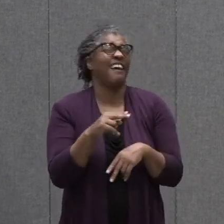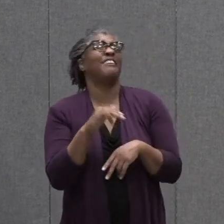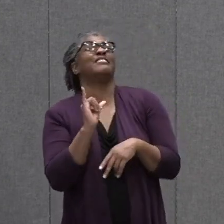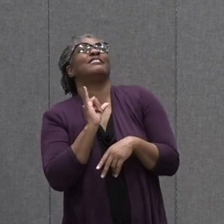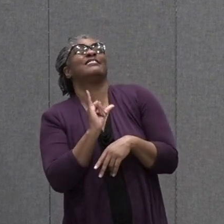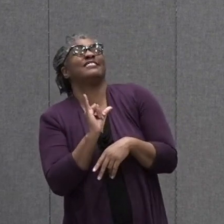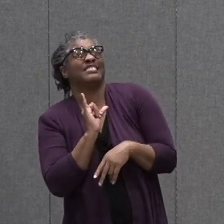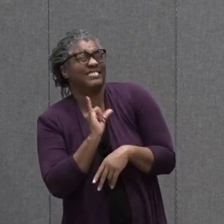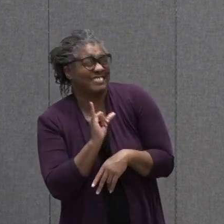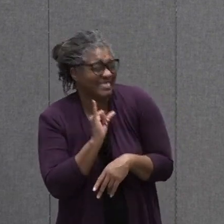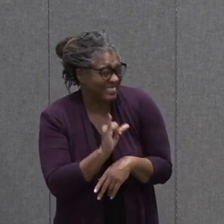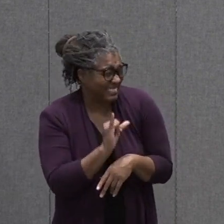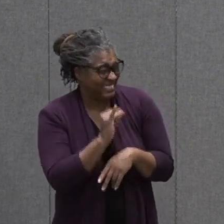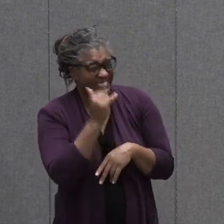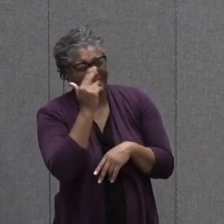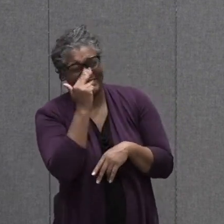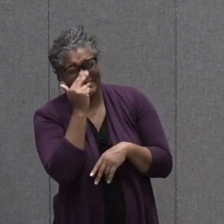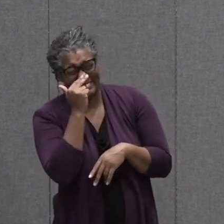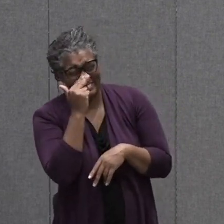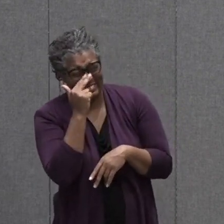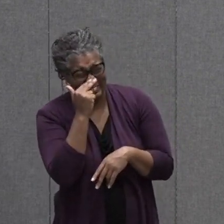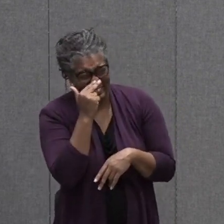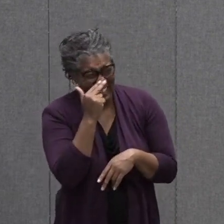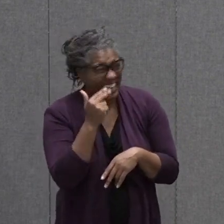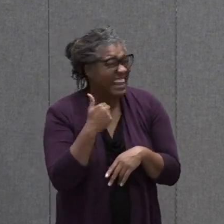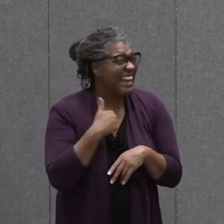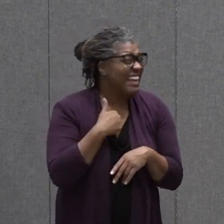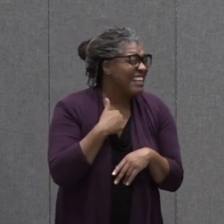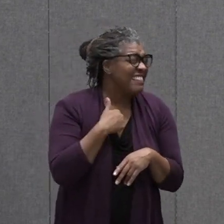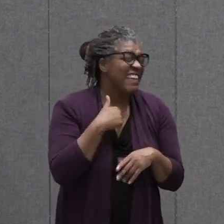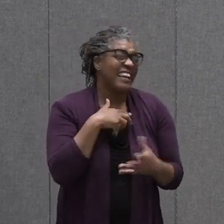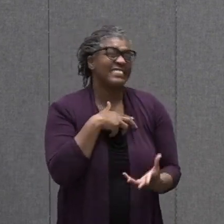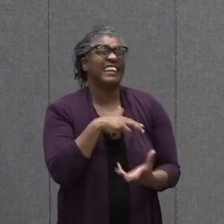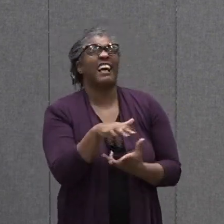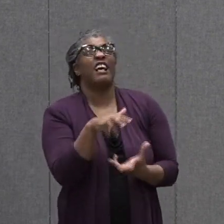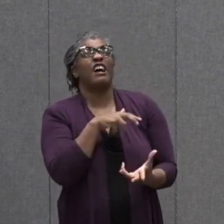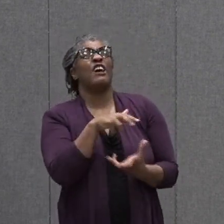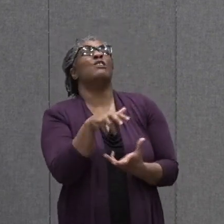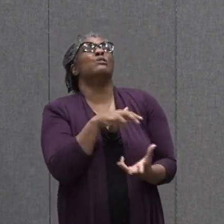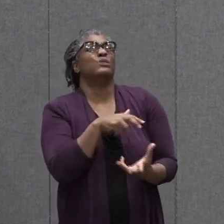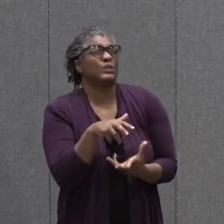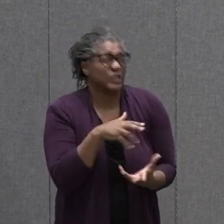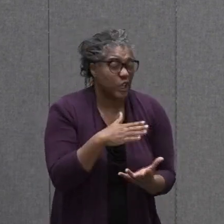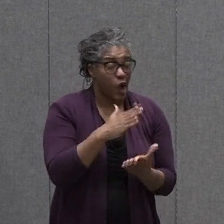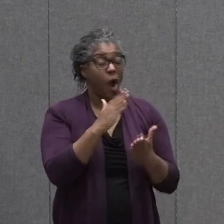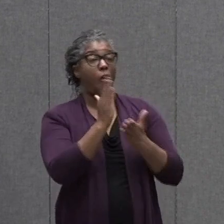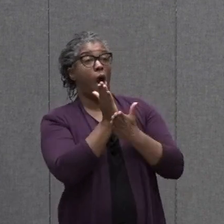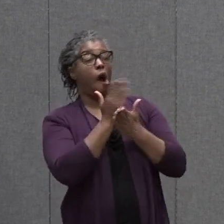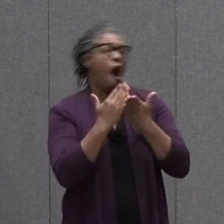You're cracking me up," Egg laughed. And then he really did crack.